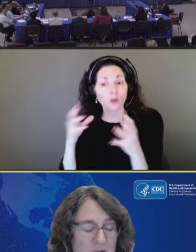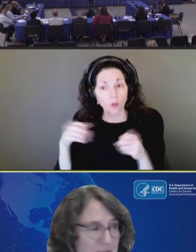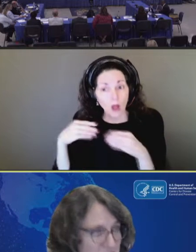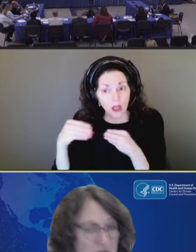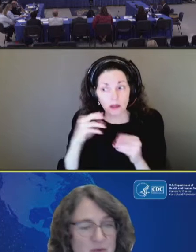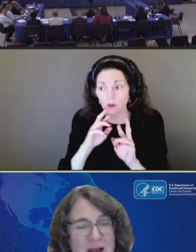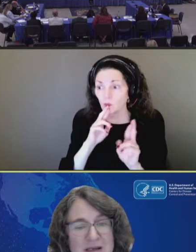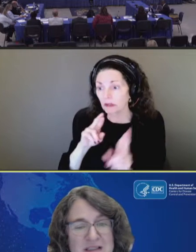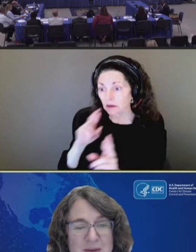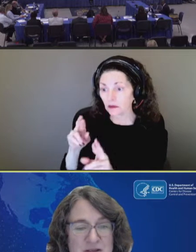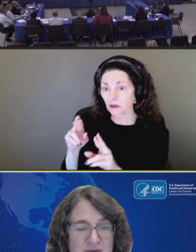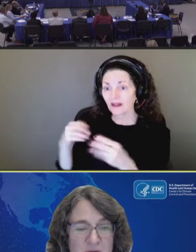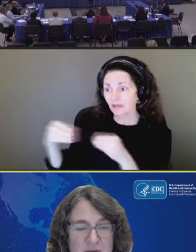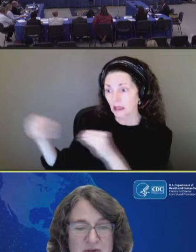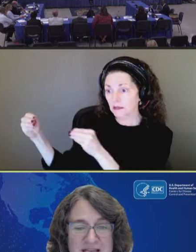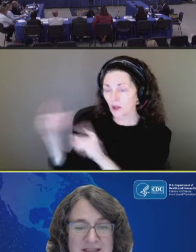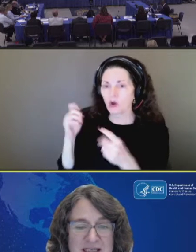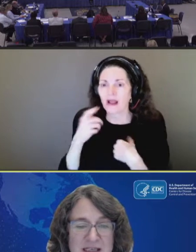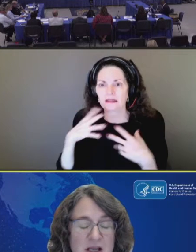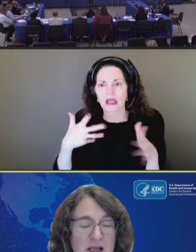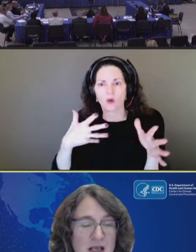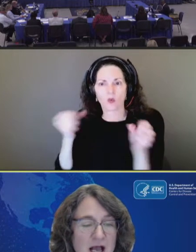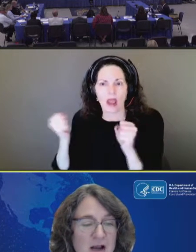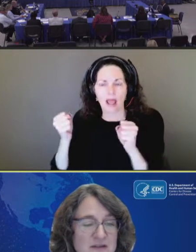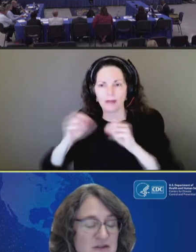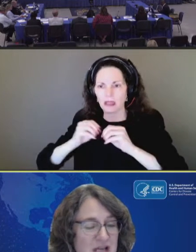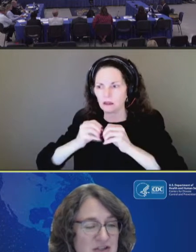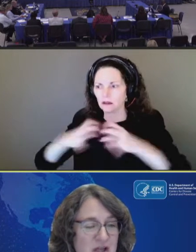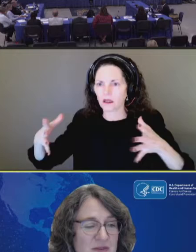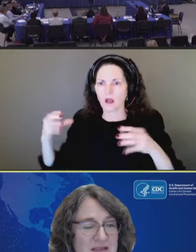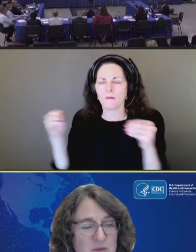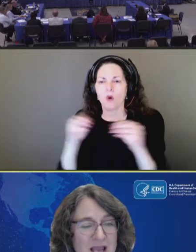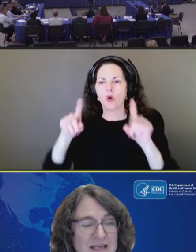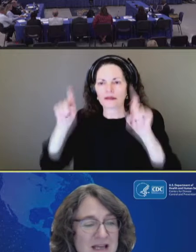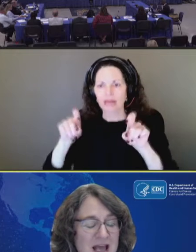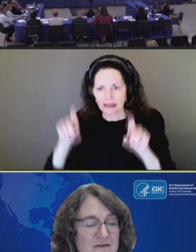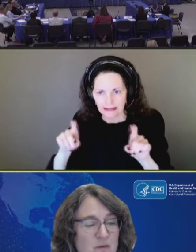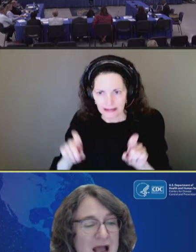So, I mentioned the rapid expansion of commercial testing, I also touched on this. We had to have a